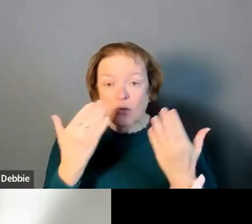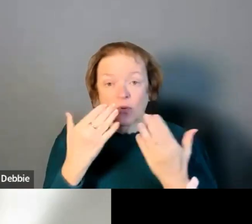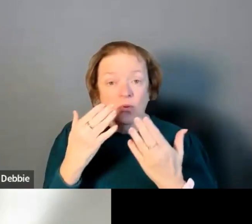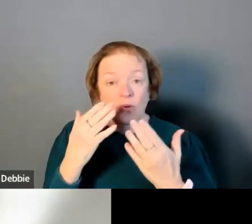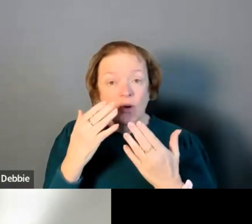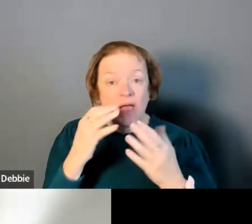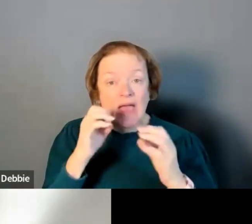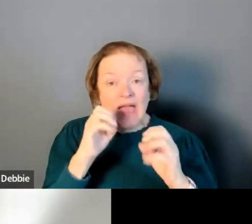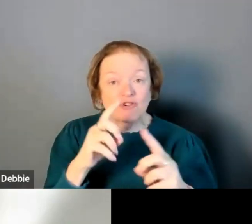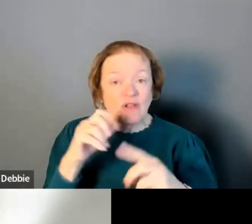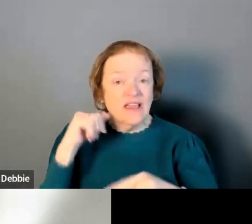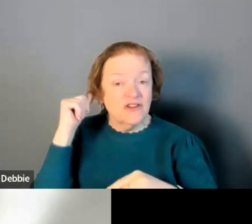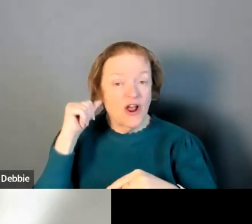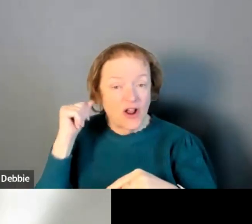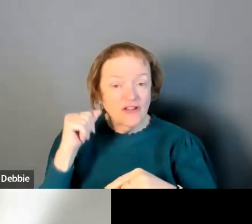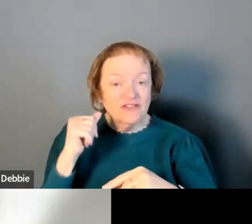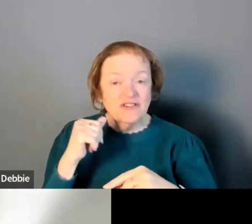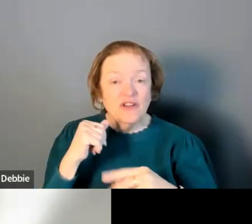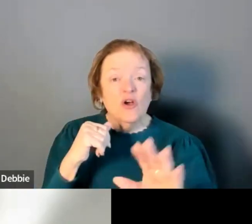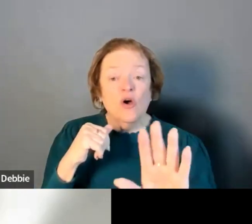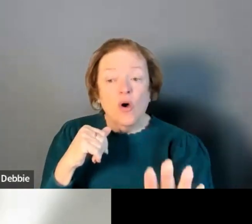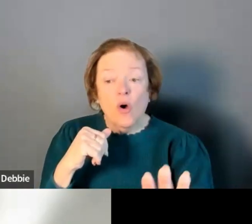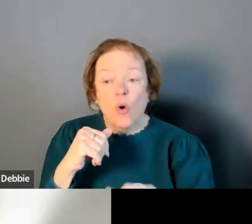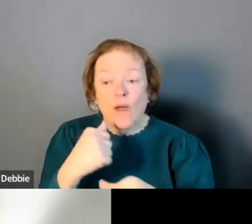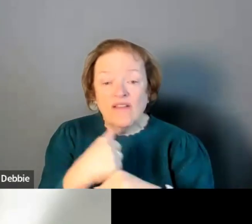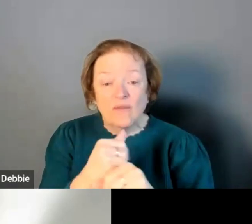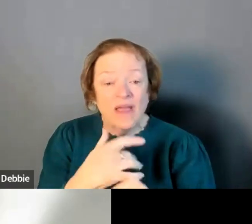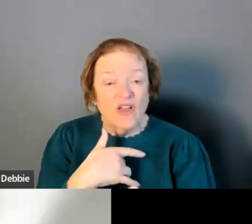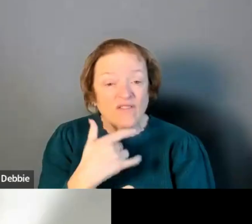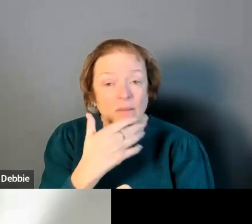Oh, okay. Well, will this make you feel better? Maybe not, but we are, what, the